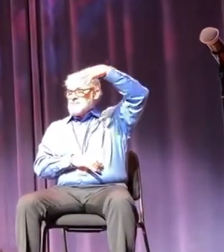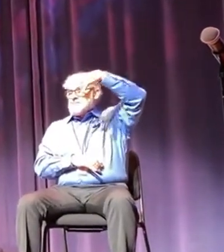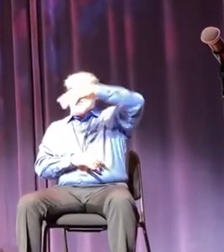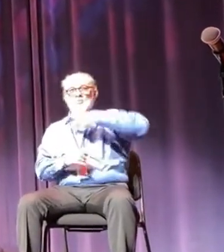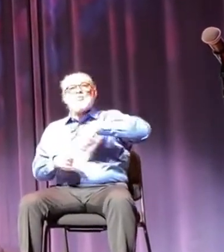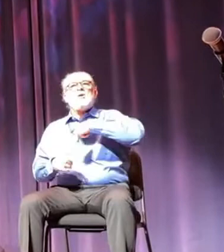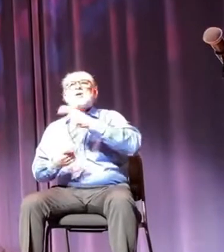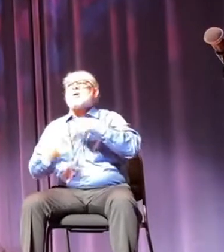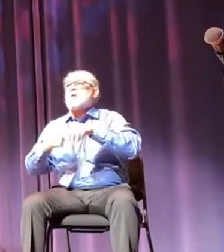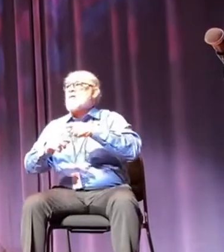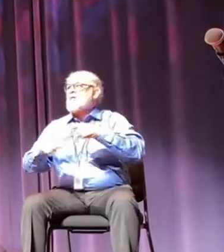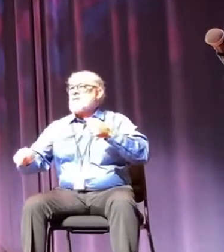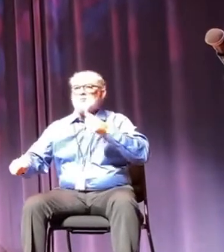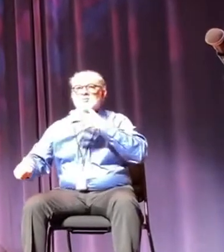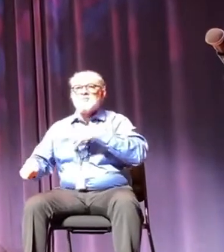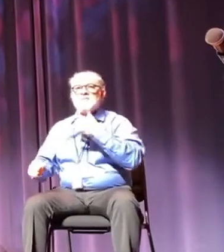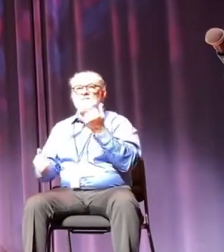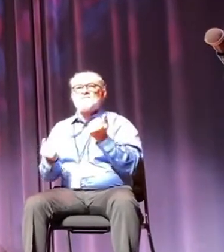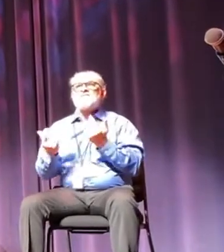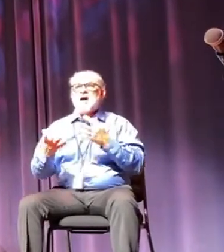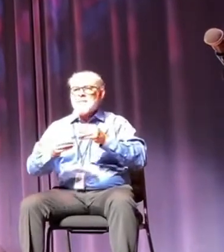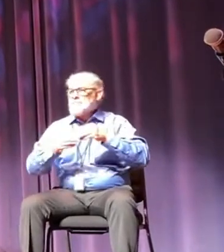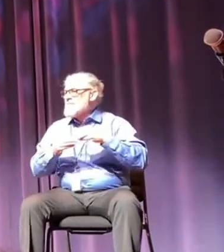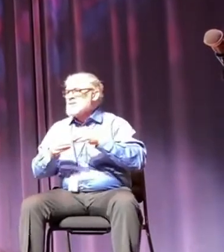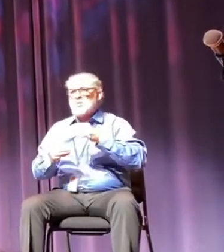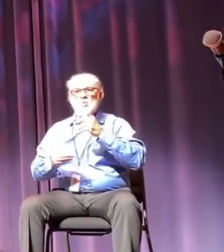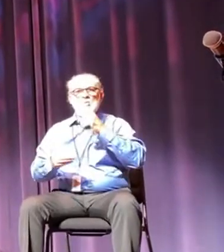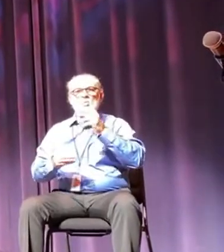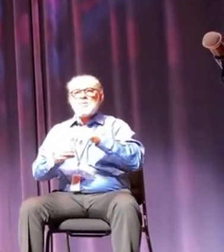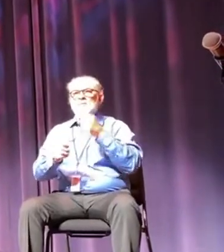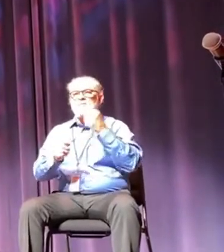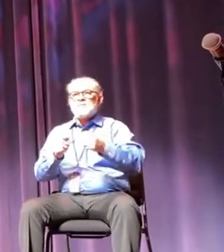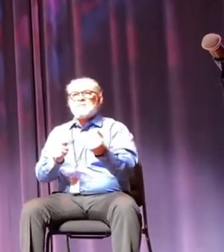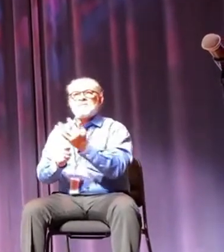We come from women, fire benders, wielded incense at base of banyans,